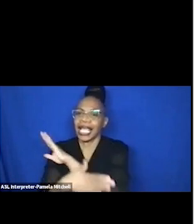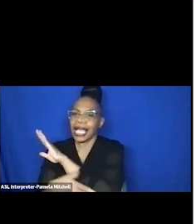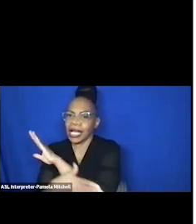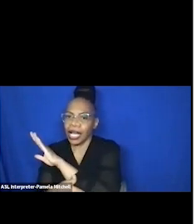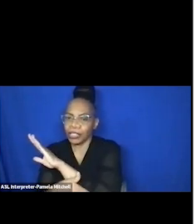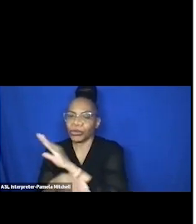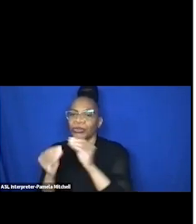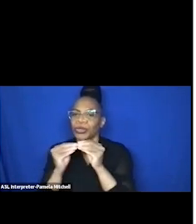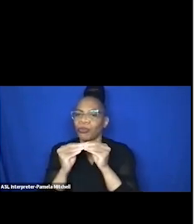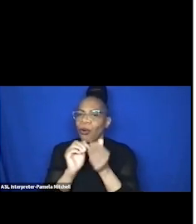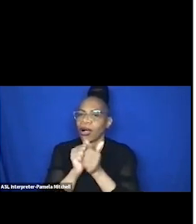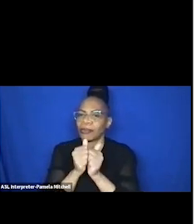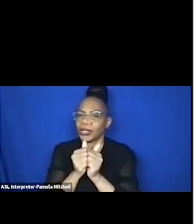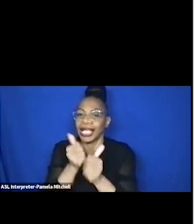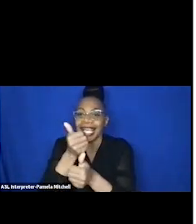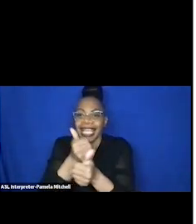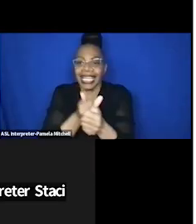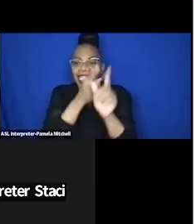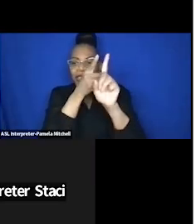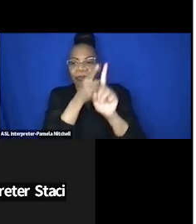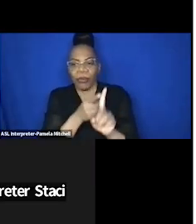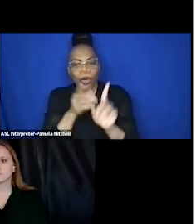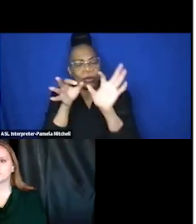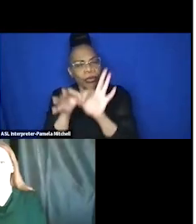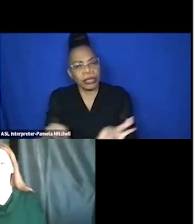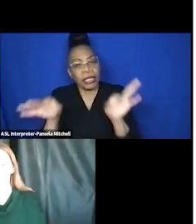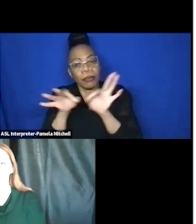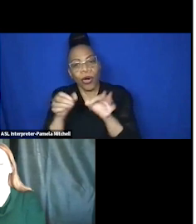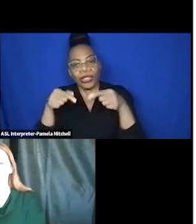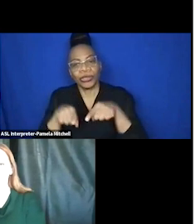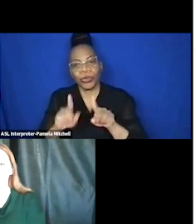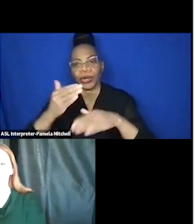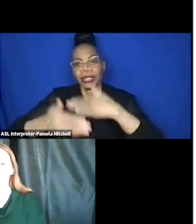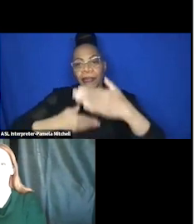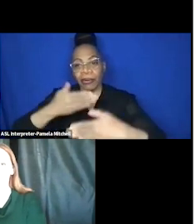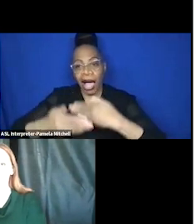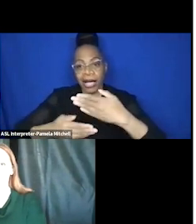So every point really mattered during this process. And as a result, we saw a number of folks